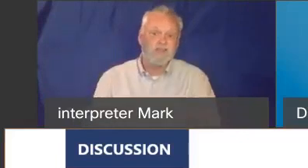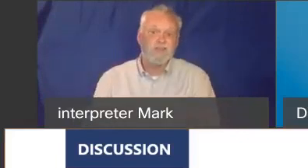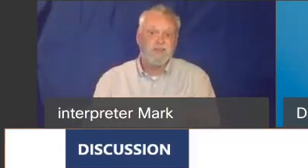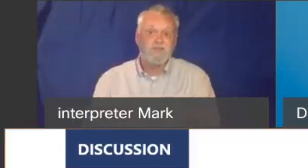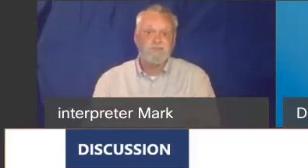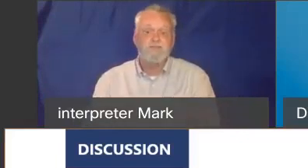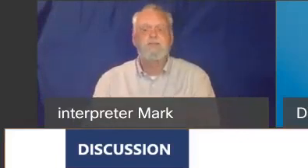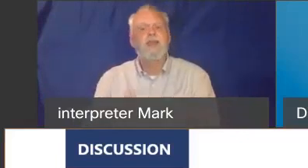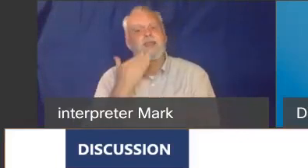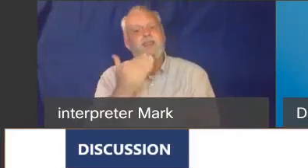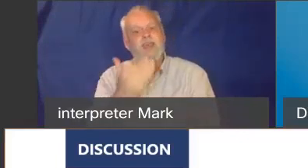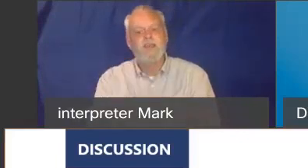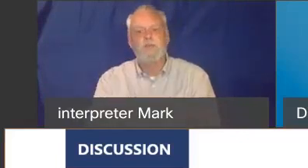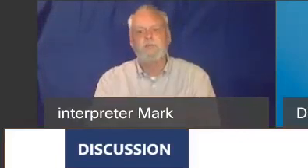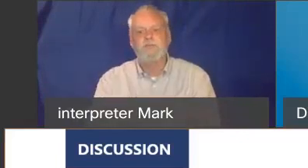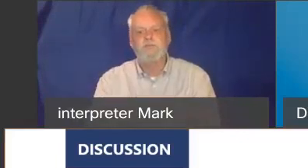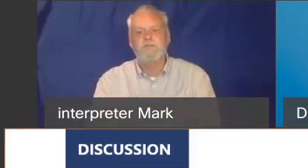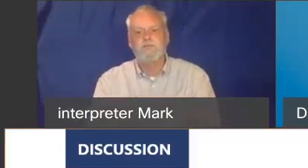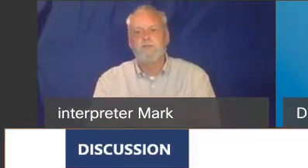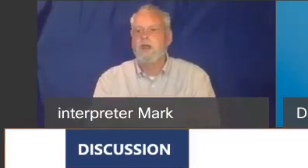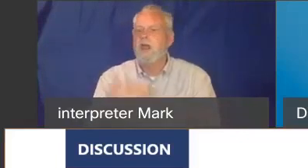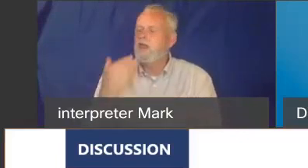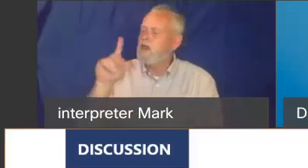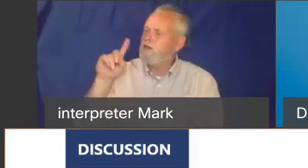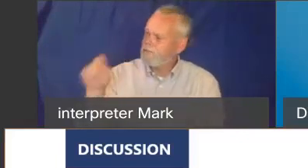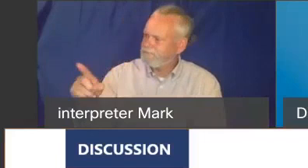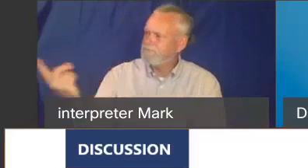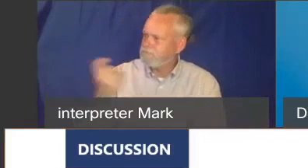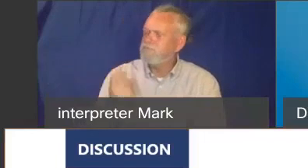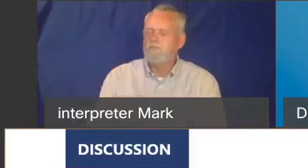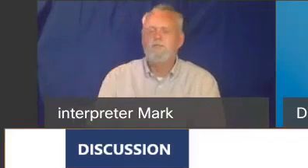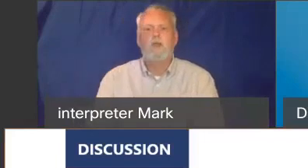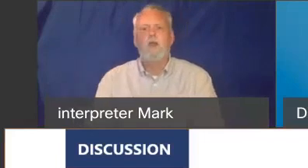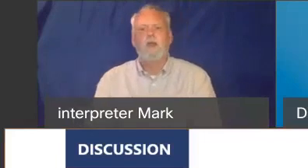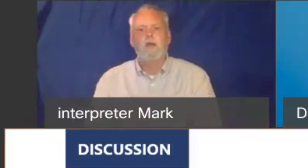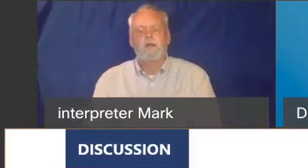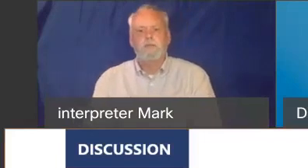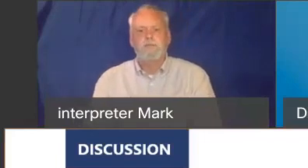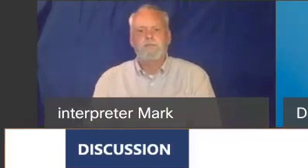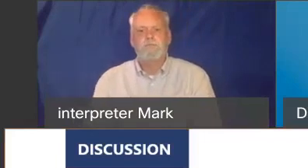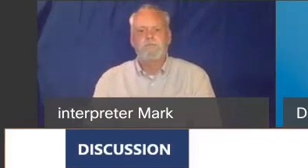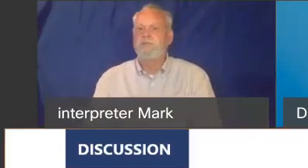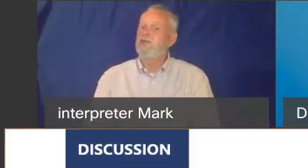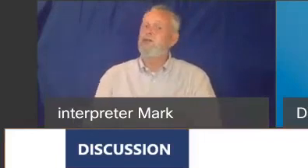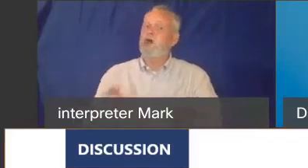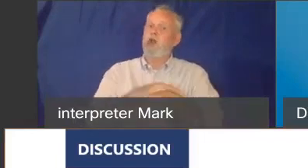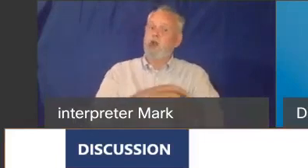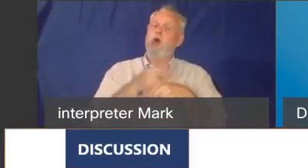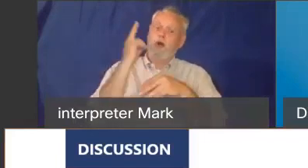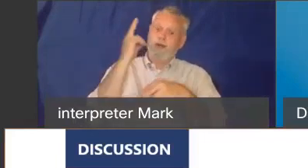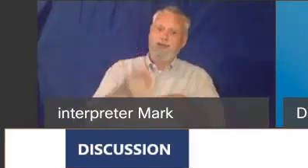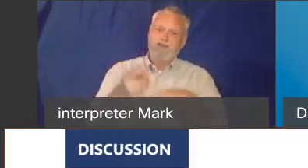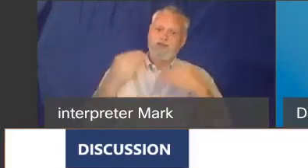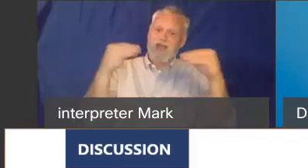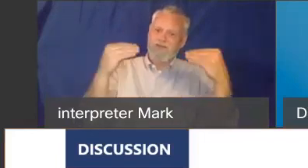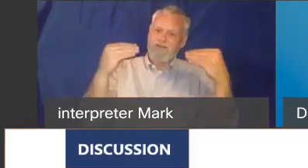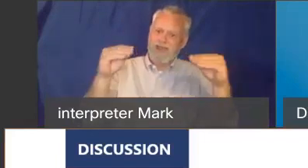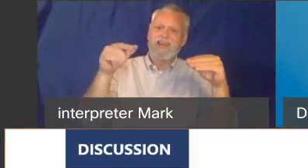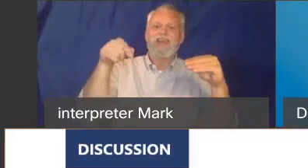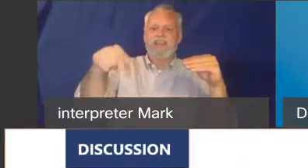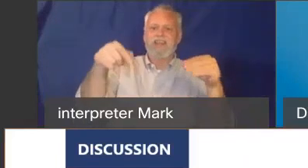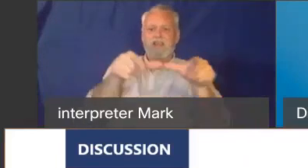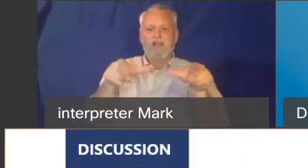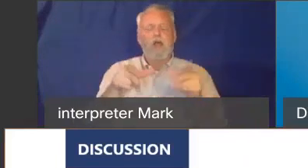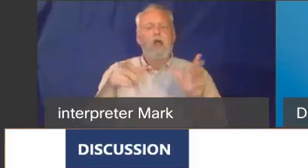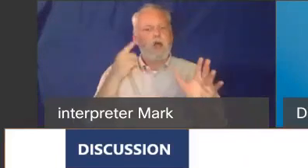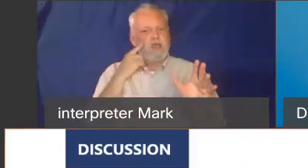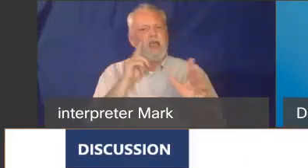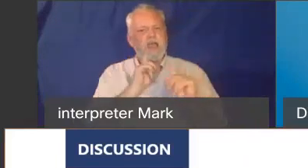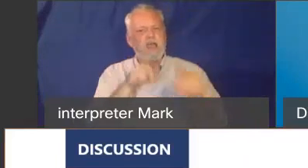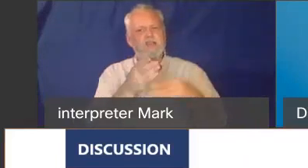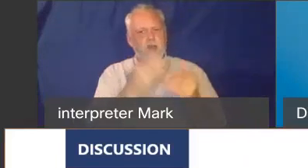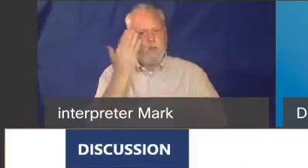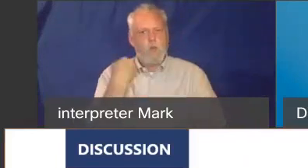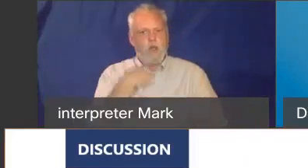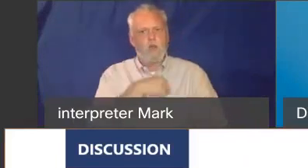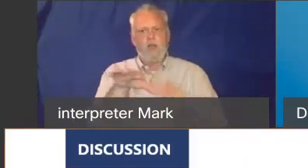Thank you, thank you for your question and we're very aware of the, there's a long history of bending in this location. I think, to to degree. I answered some of the questions about why are we choosing this side of the road where.